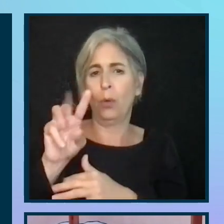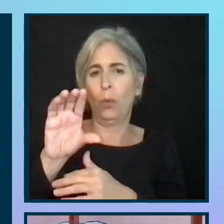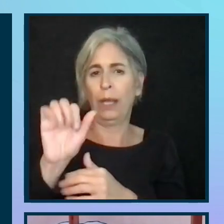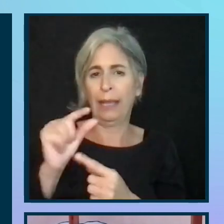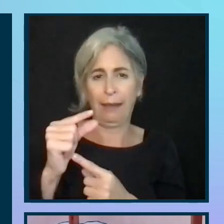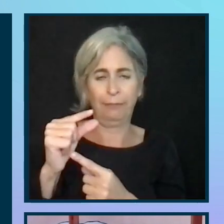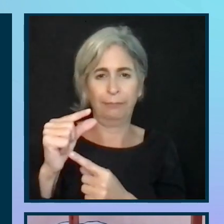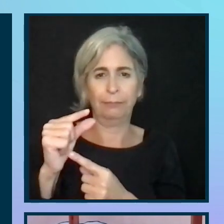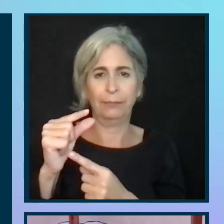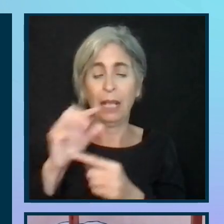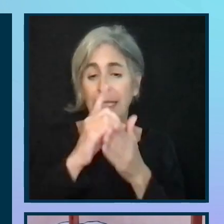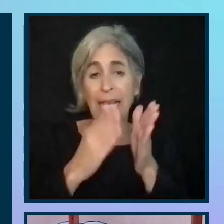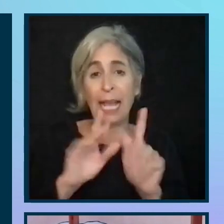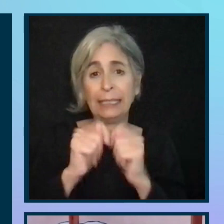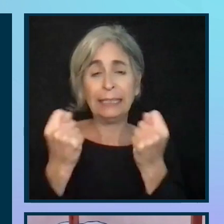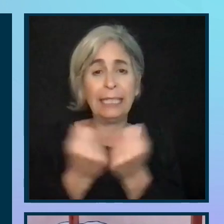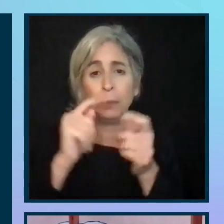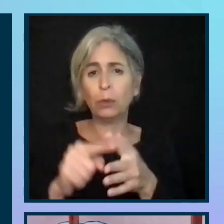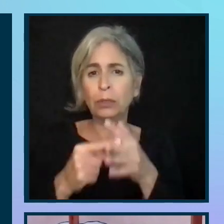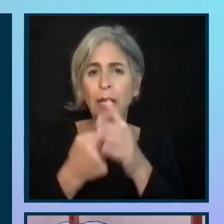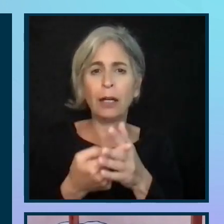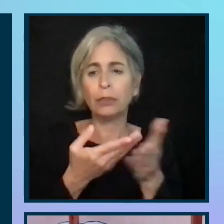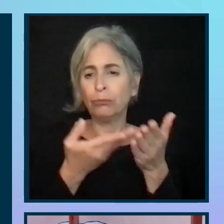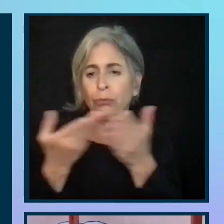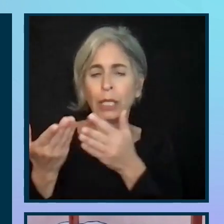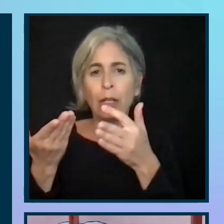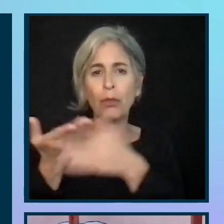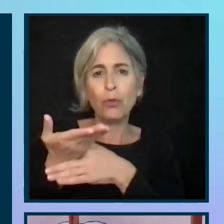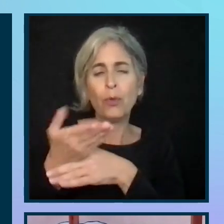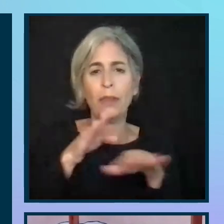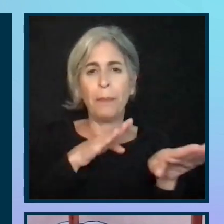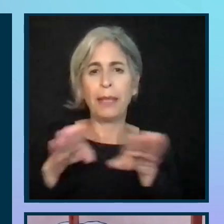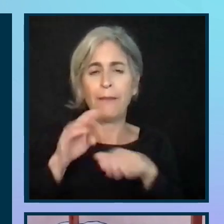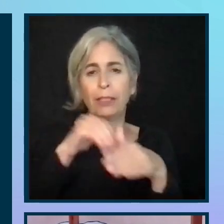the team is gonna start to bring through the accessibility behavior-informed development process,